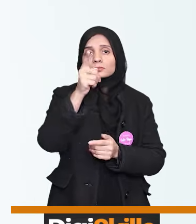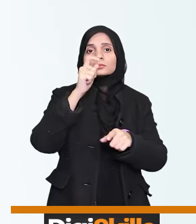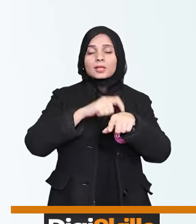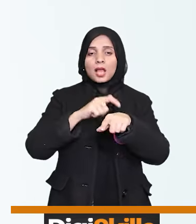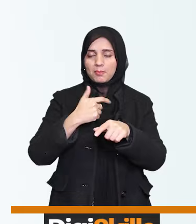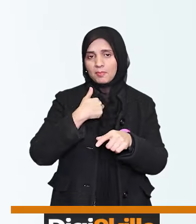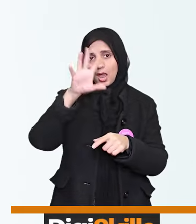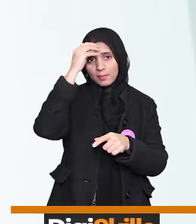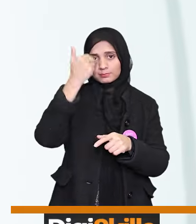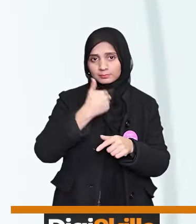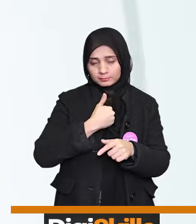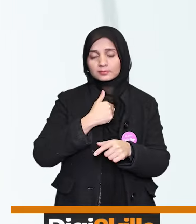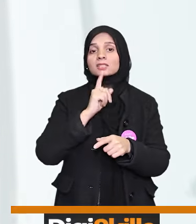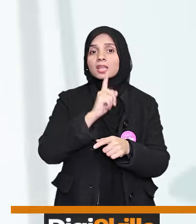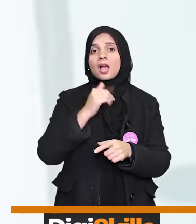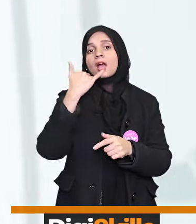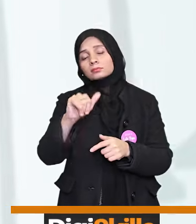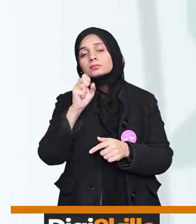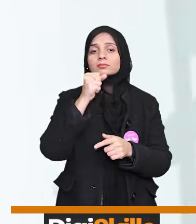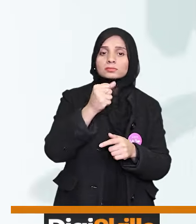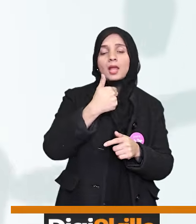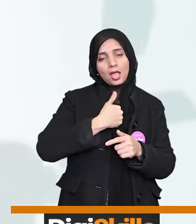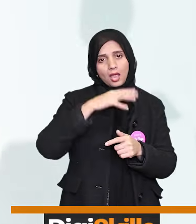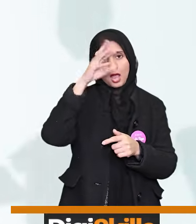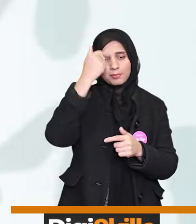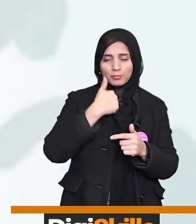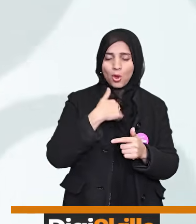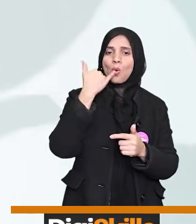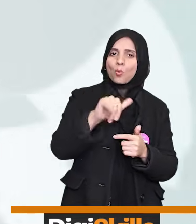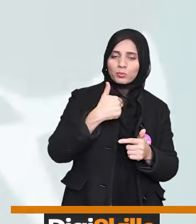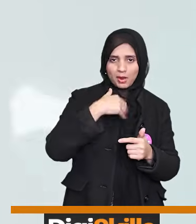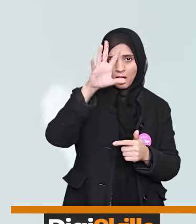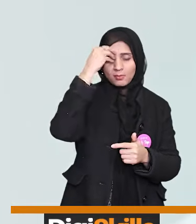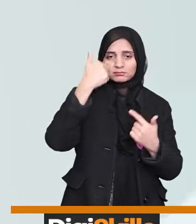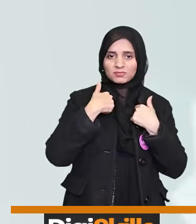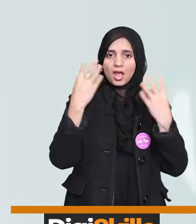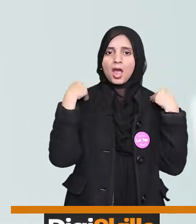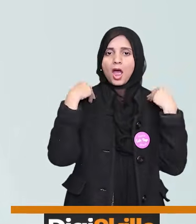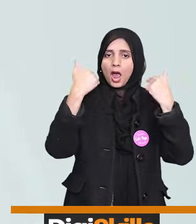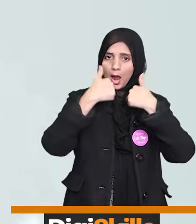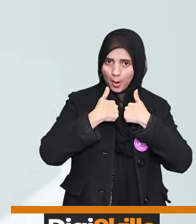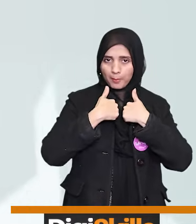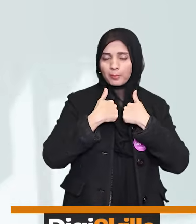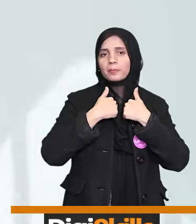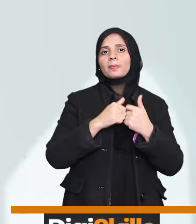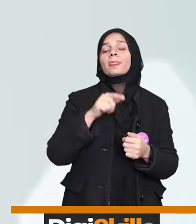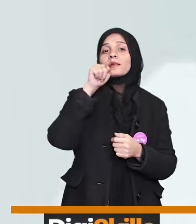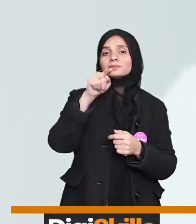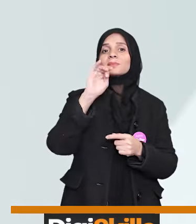I am responsible for its good and bad, if something goes wrong, then the burden of prove, burden of responsibility is for me.